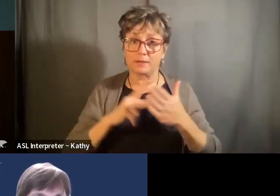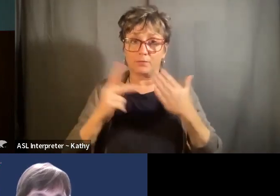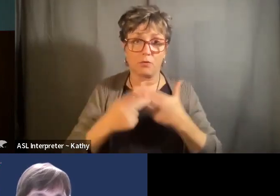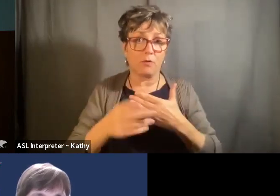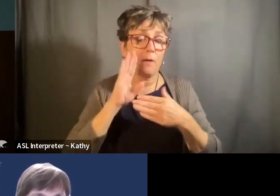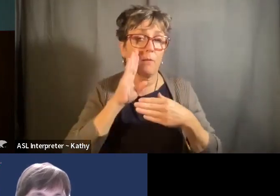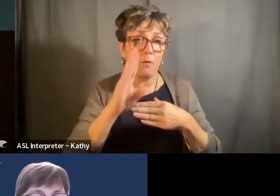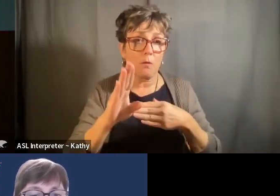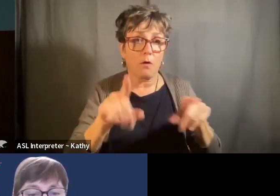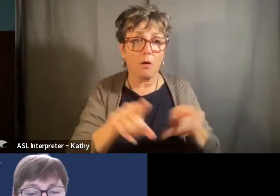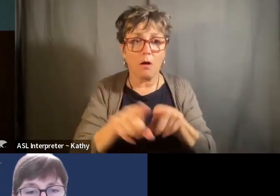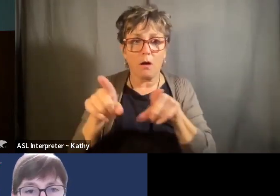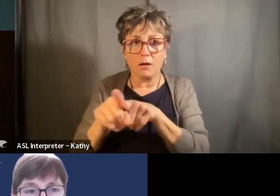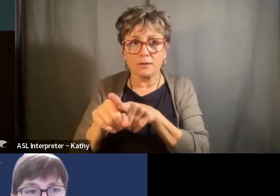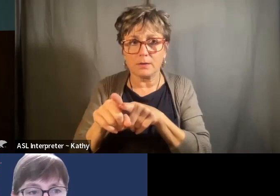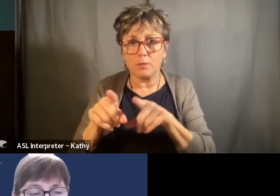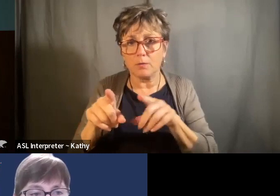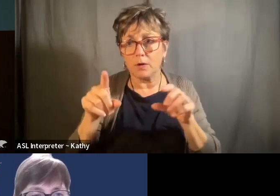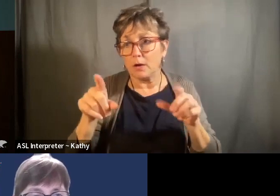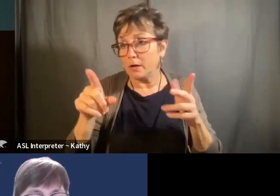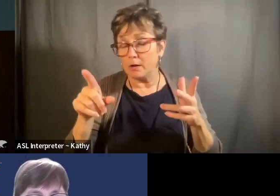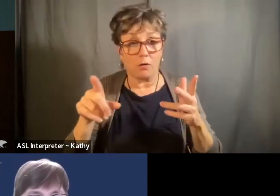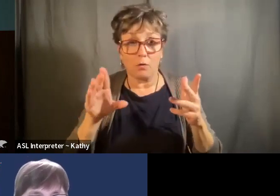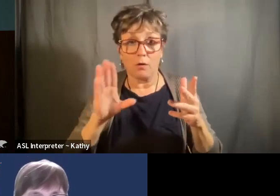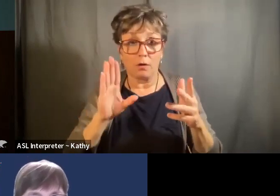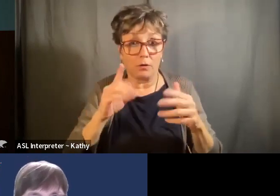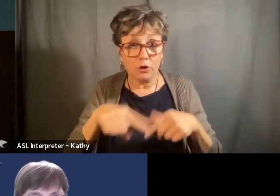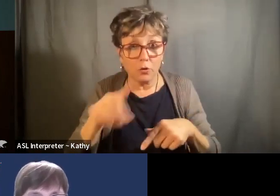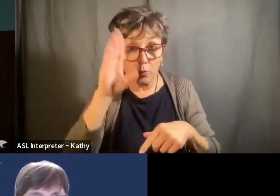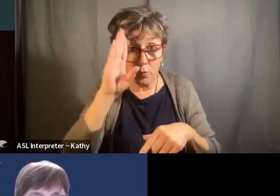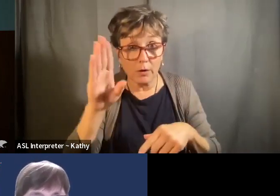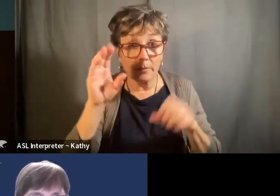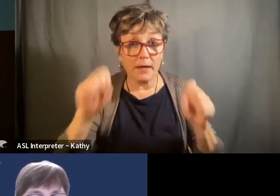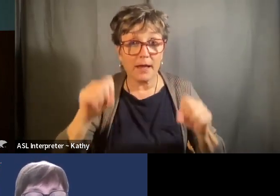of you know right you'll be able to upload genetic reports that is a huge request from